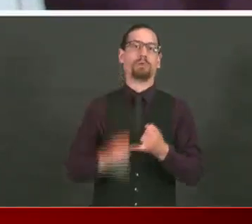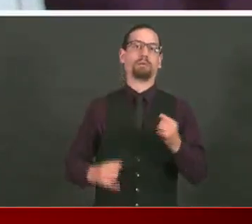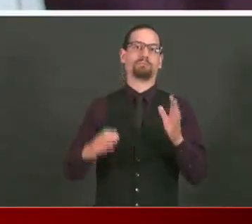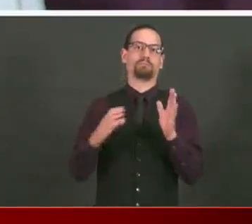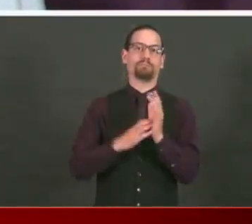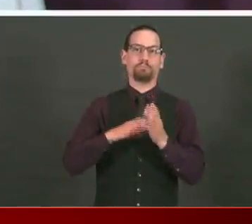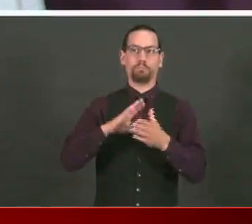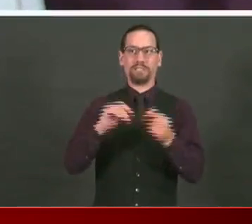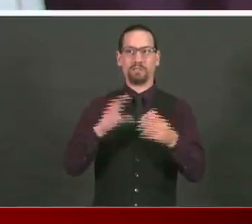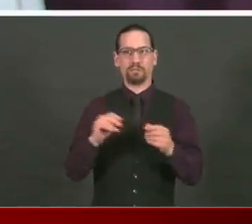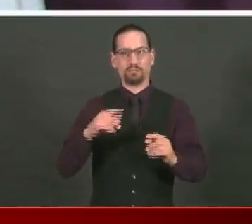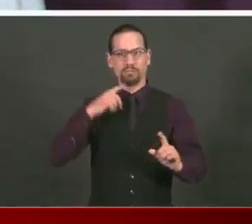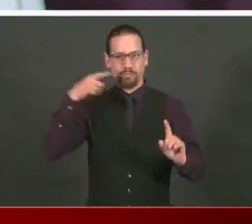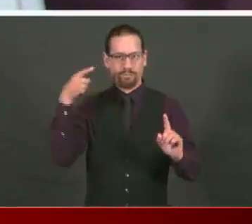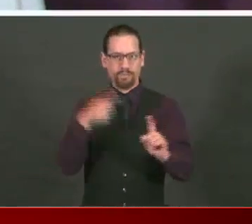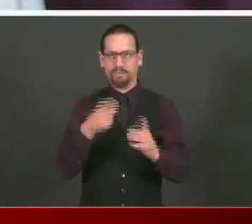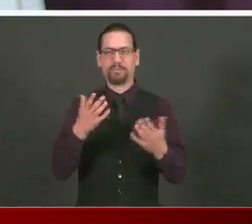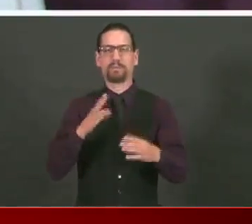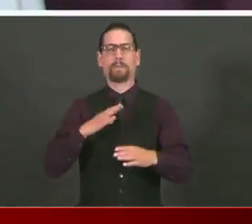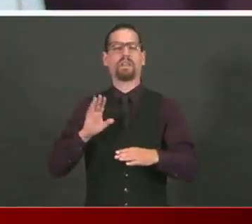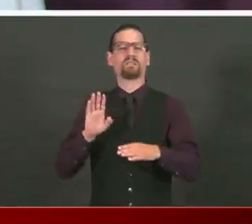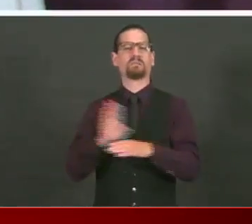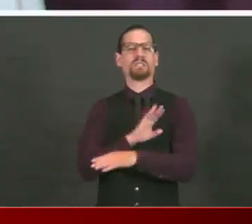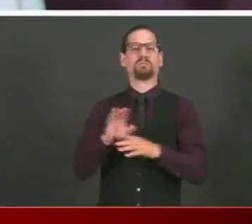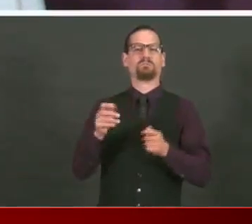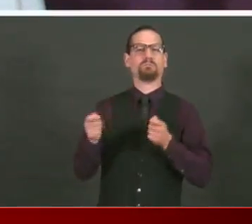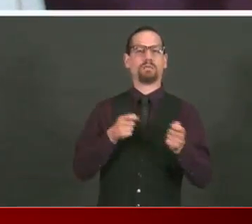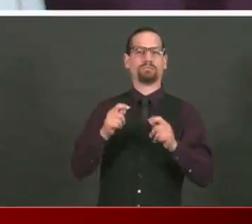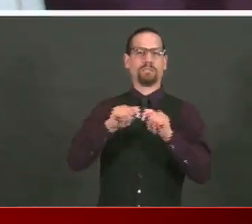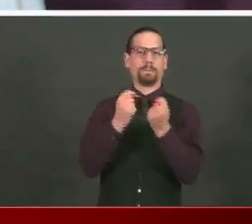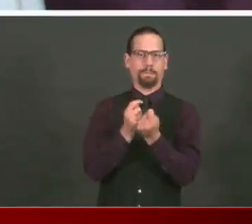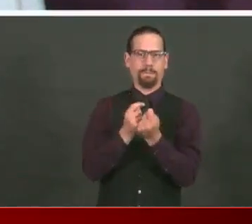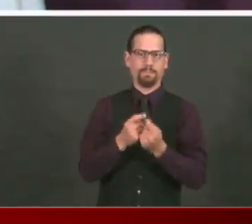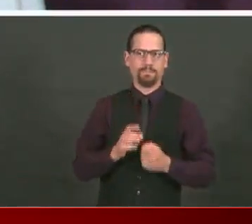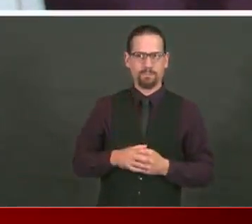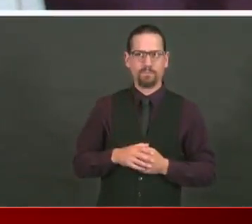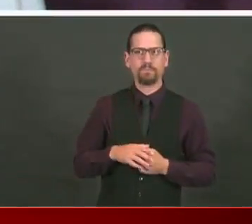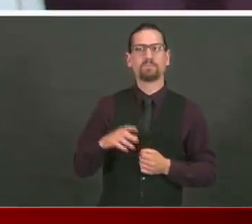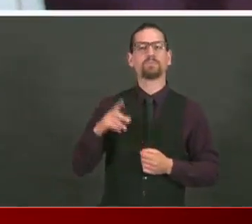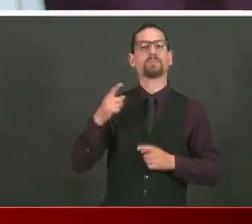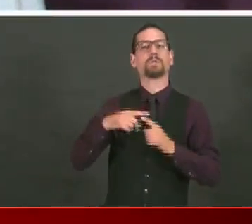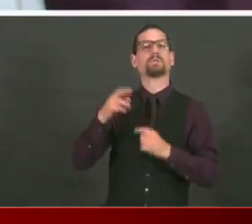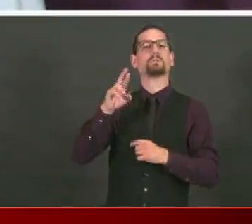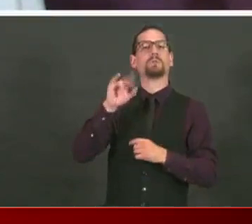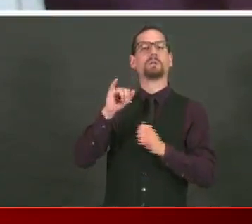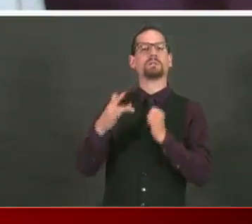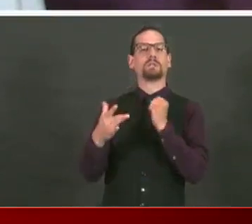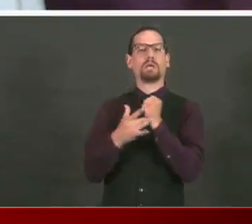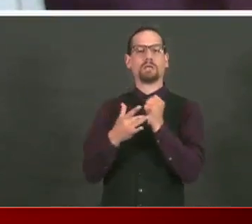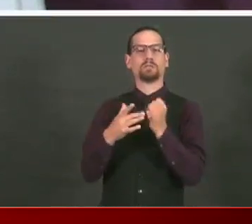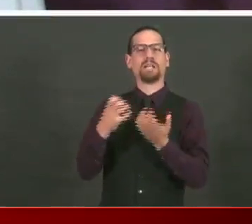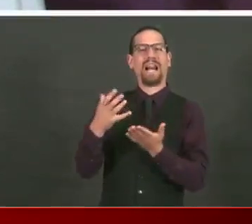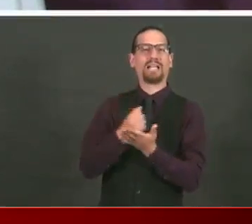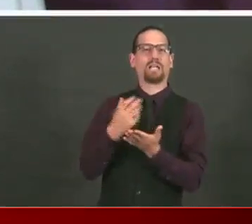KEEPING RHODE ISLAND SAFER. FINALLY, I WANT TO GIVE A SHOUT OUT TO MY COMMERCE TEAM AND THE